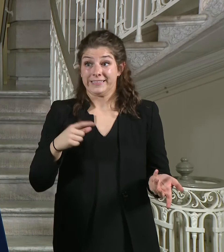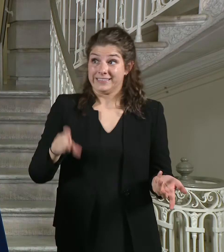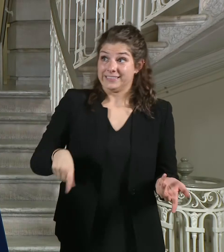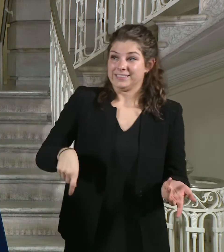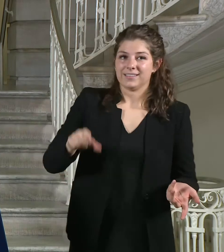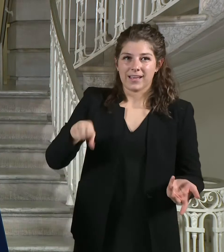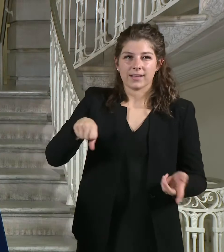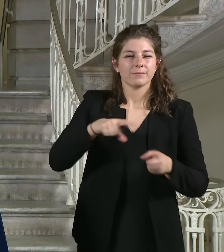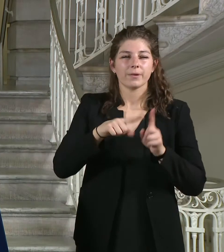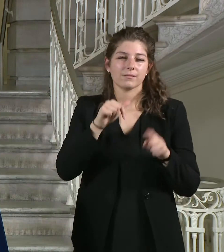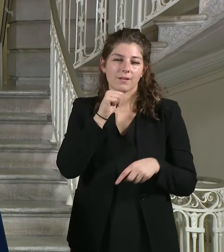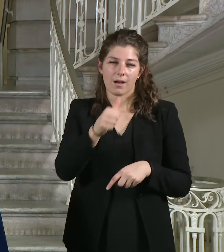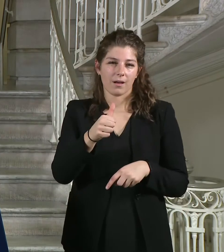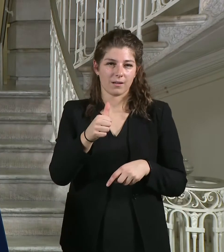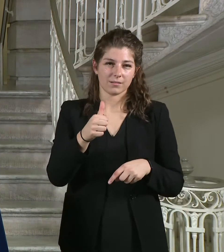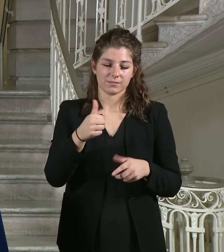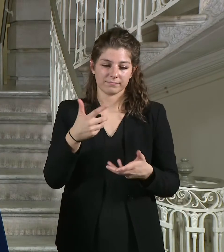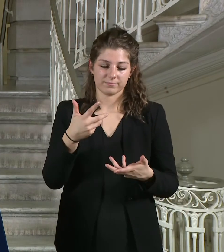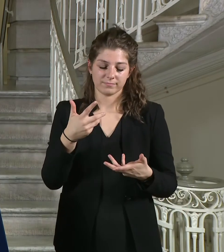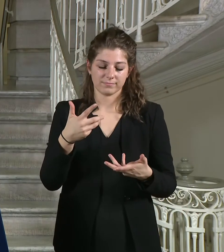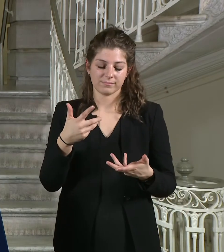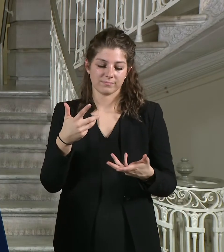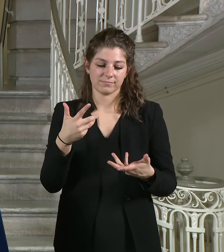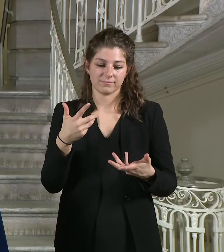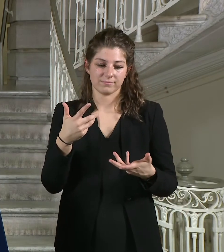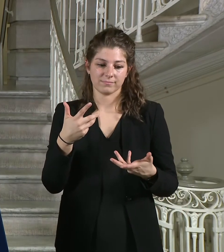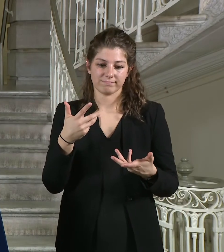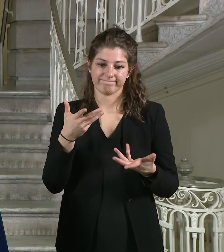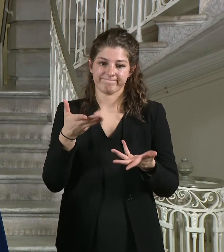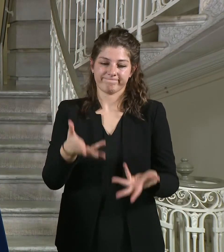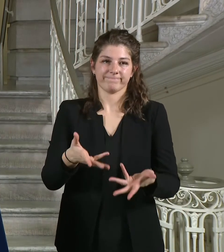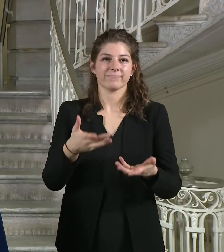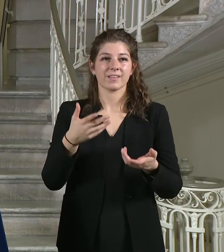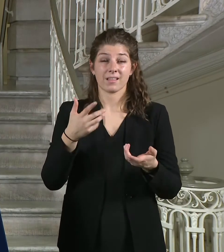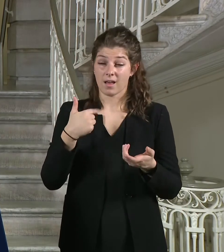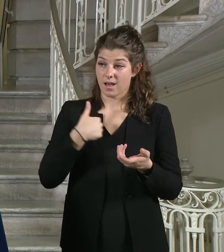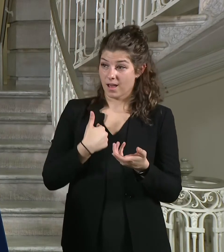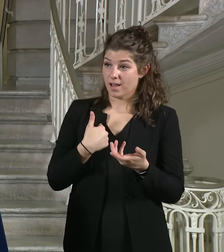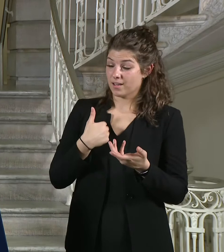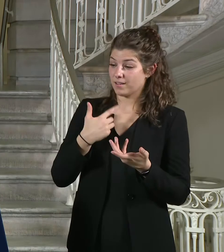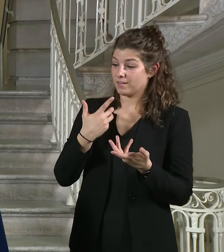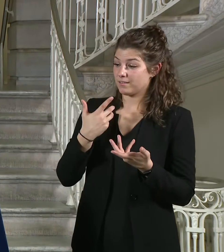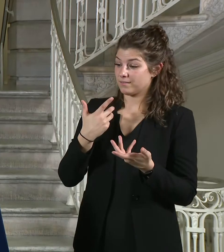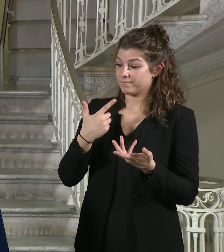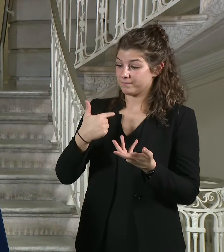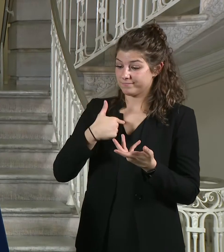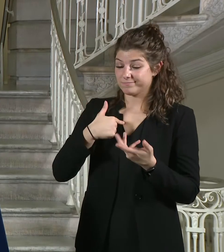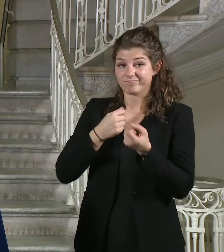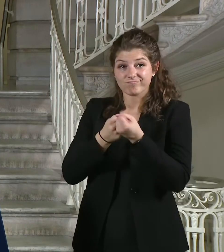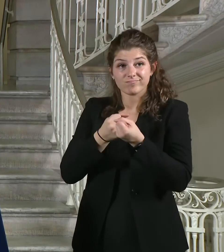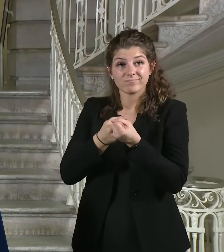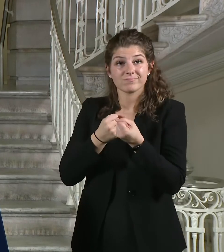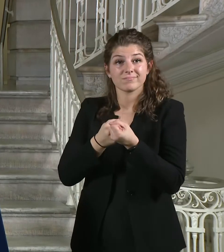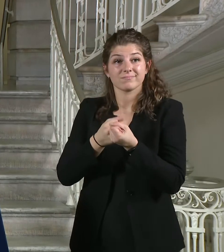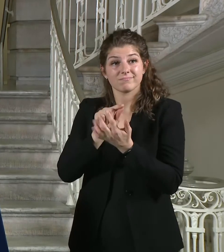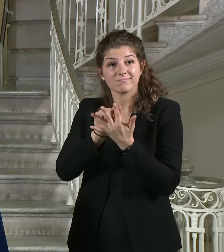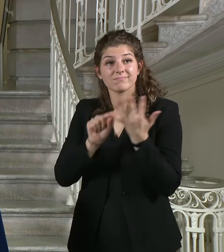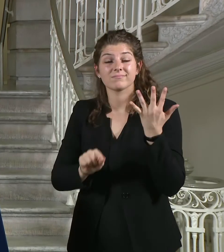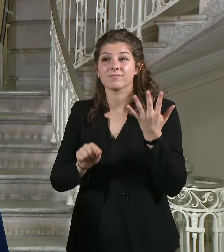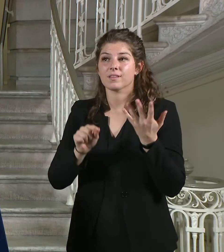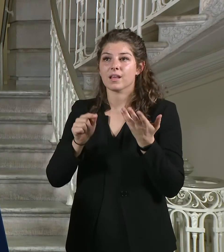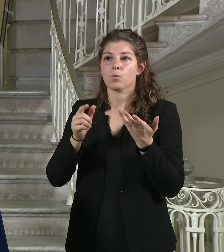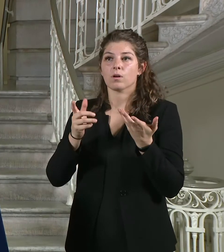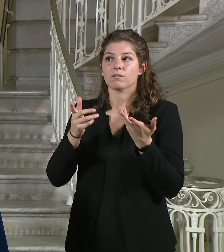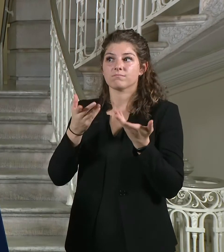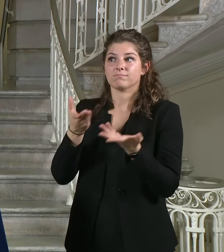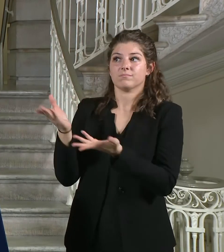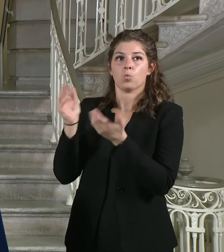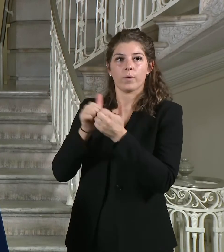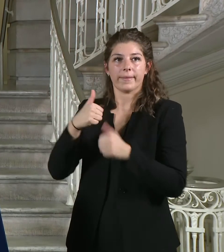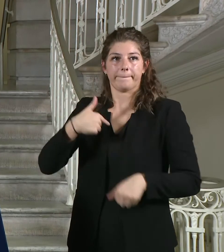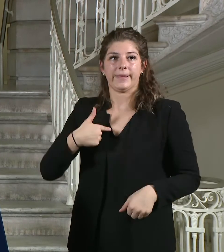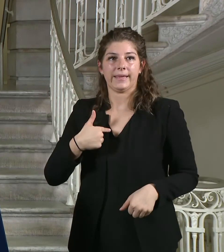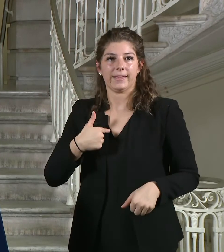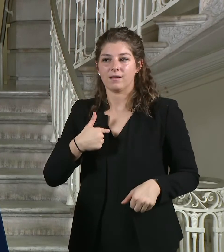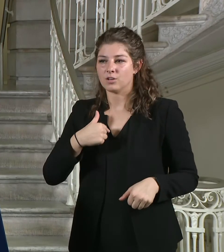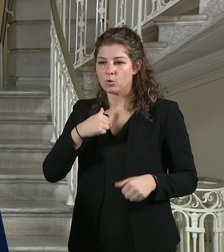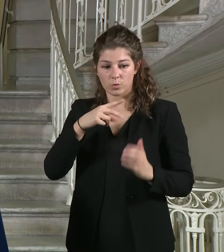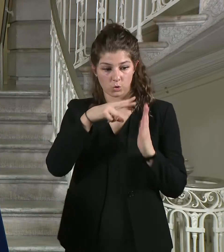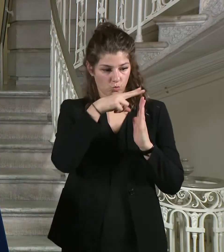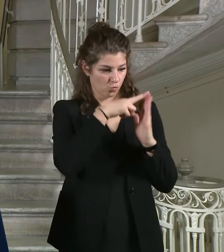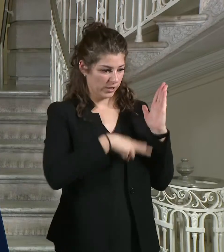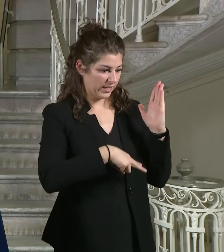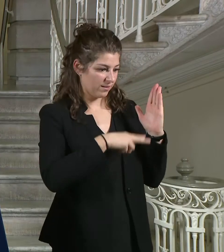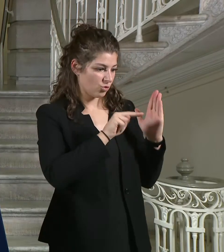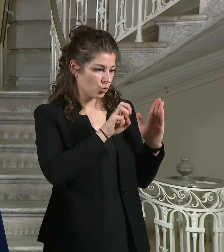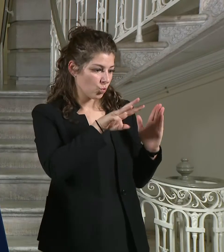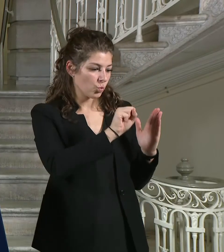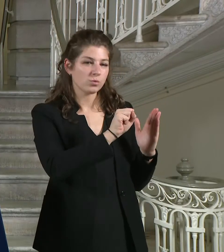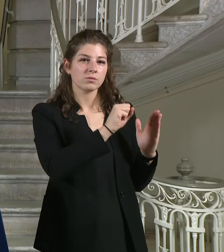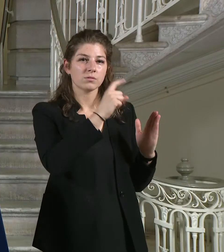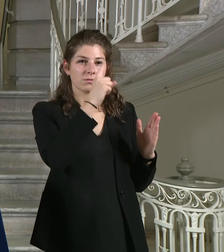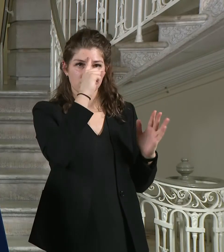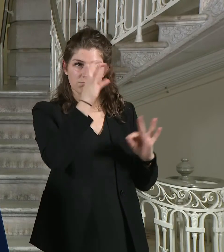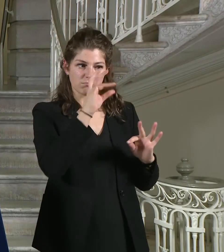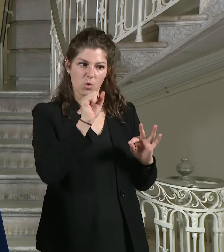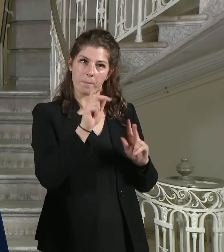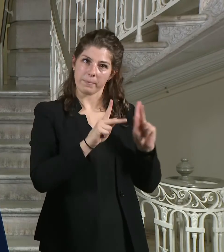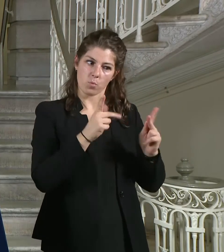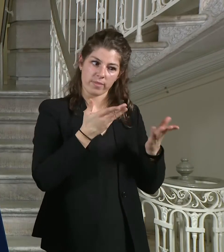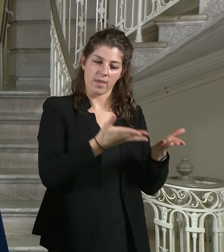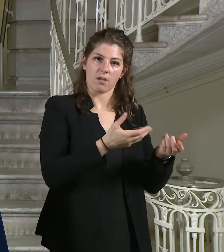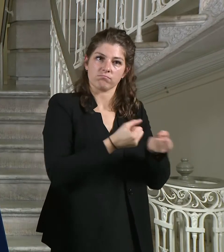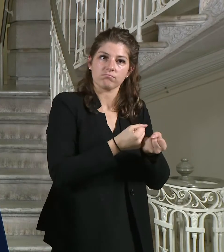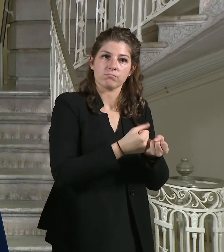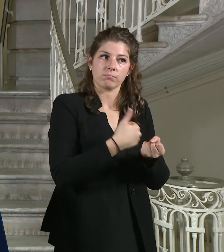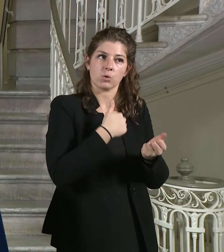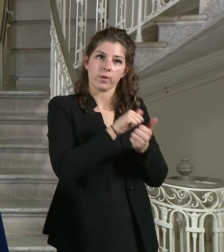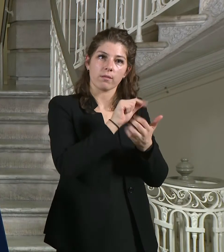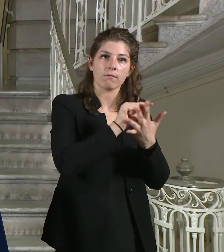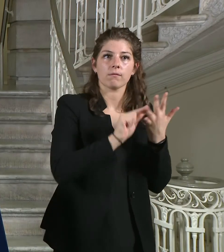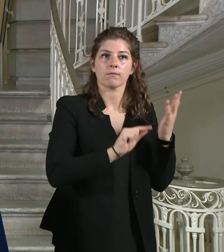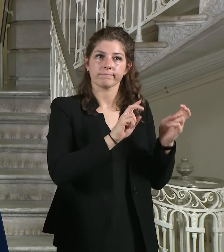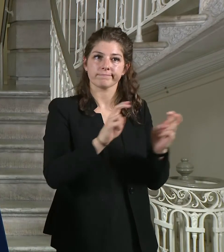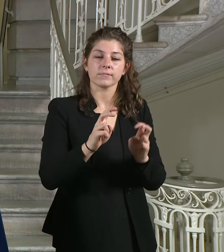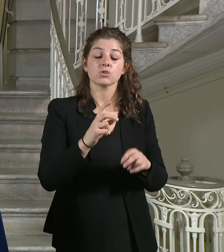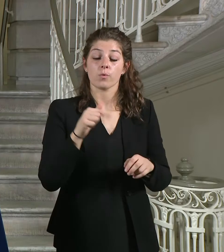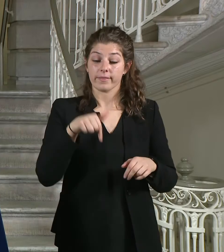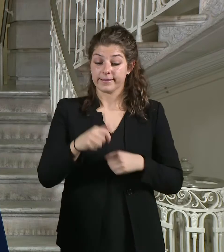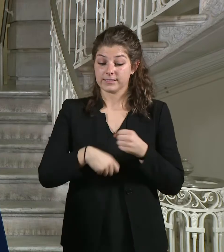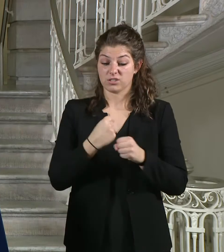GET.